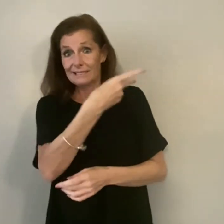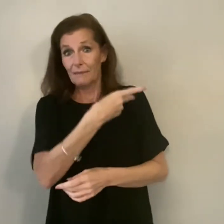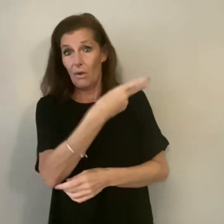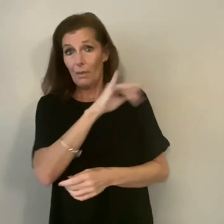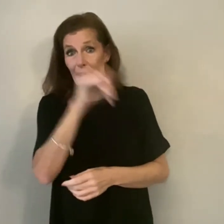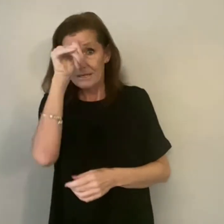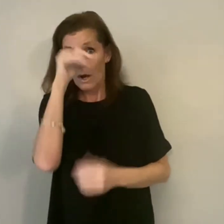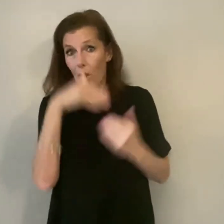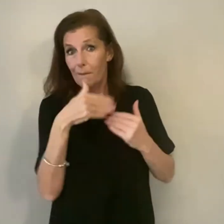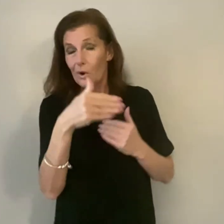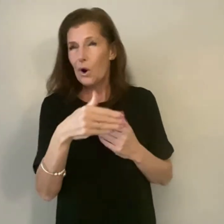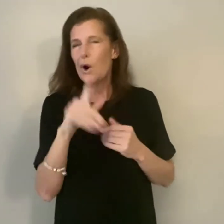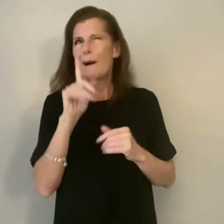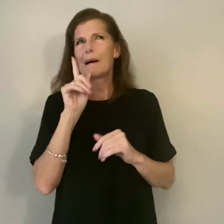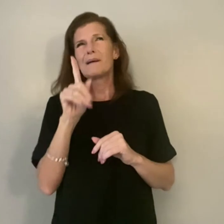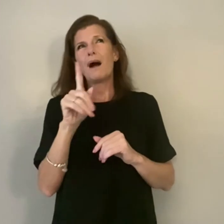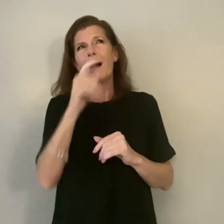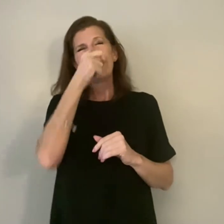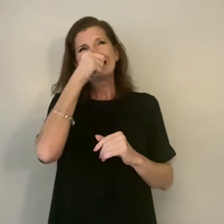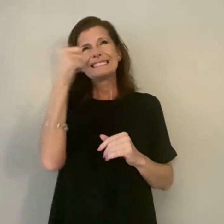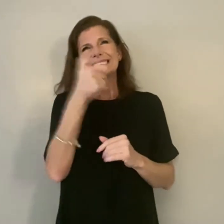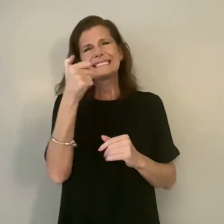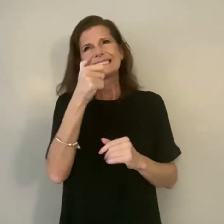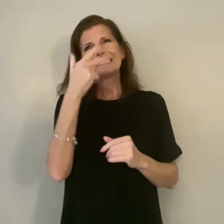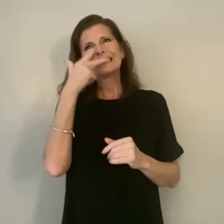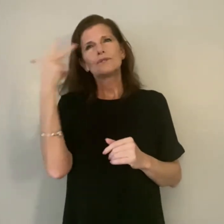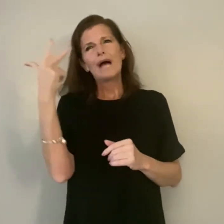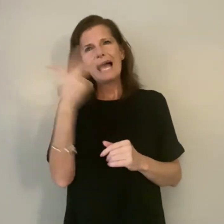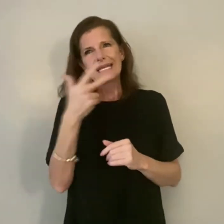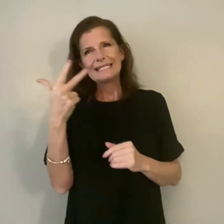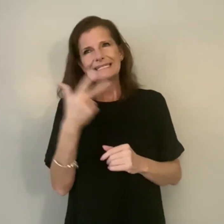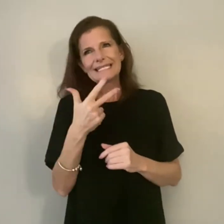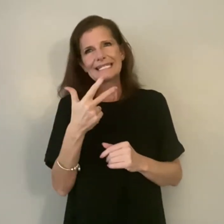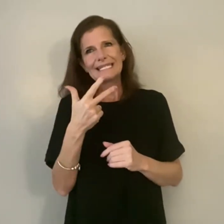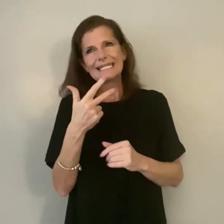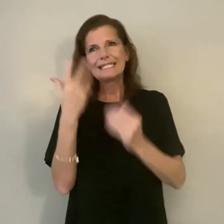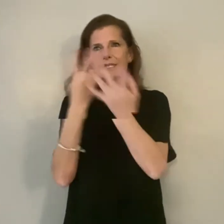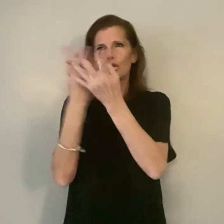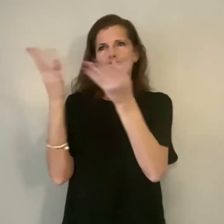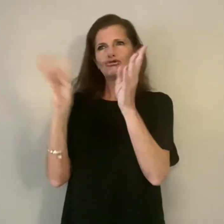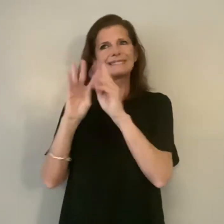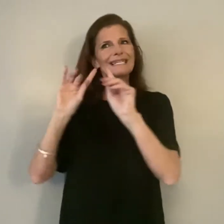I'm sure you might know otherwise, but between the ages of 16 and 18 as the trustee